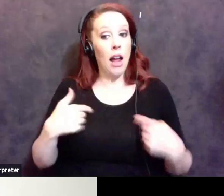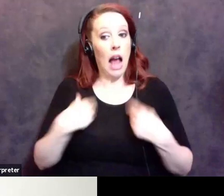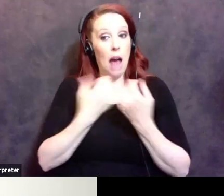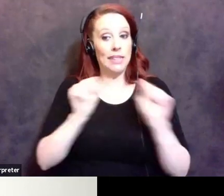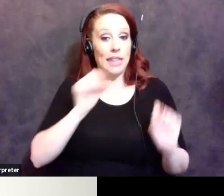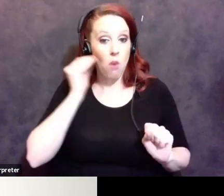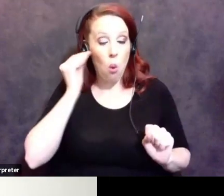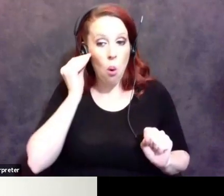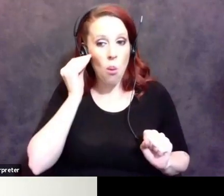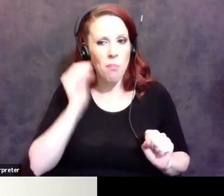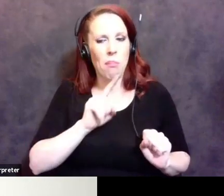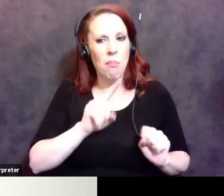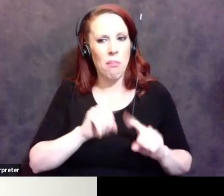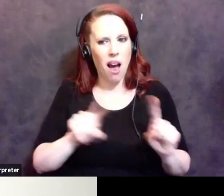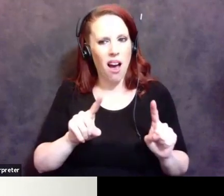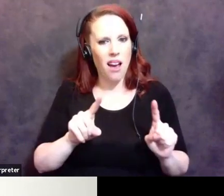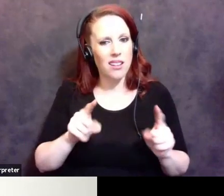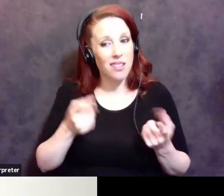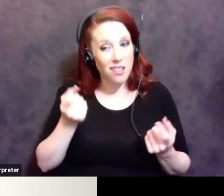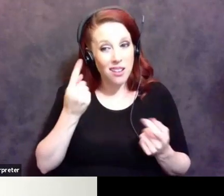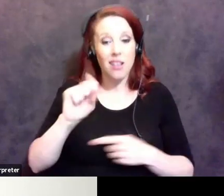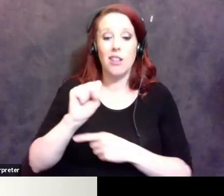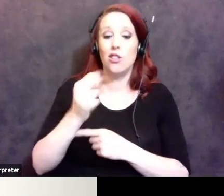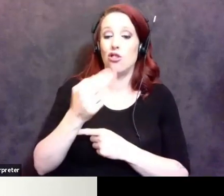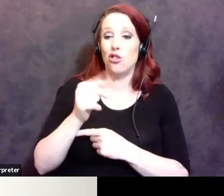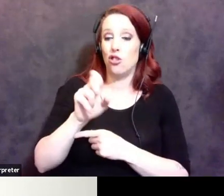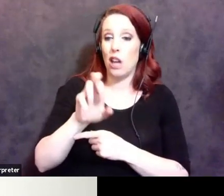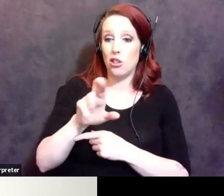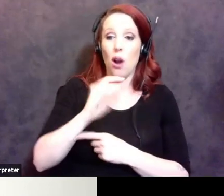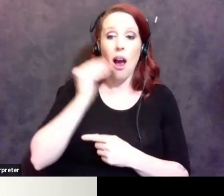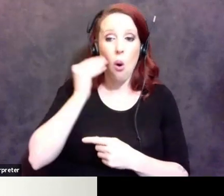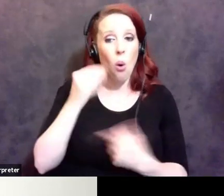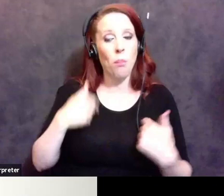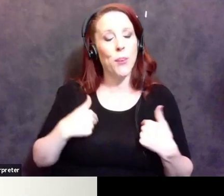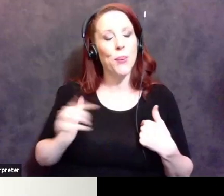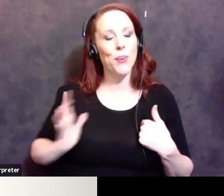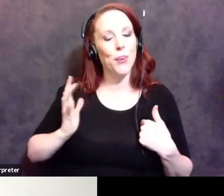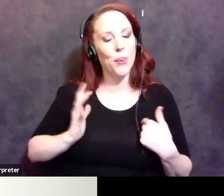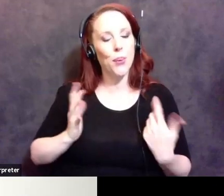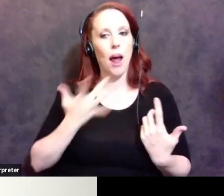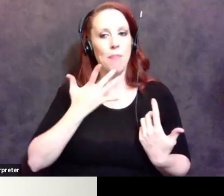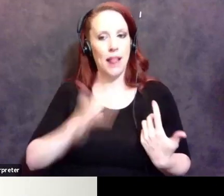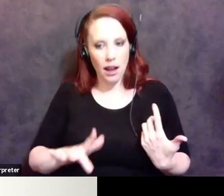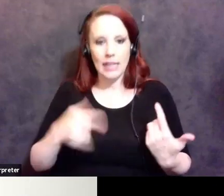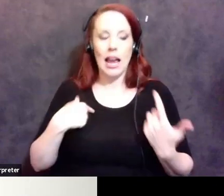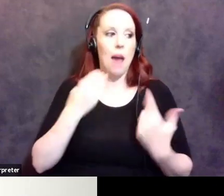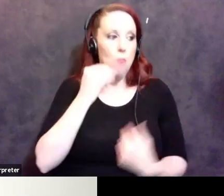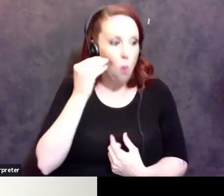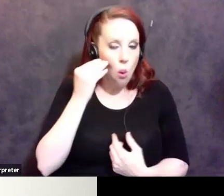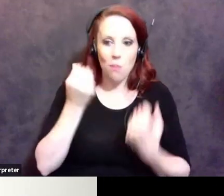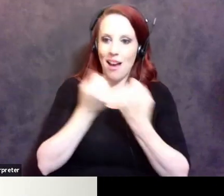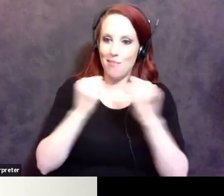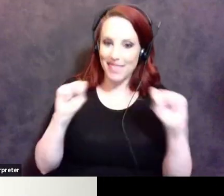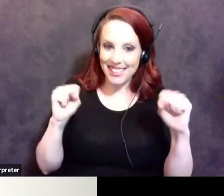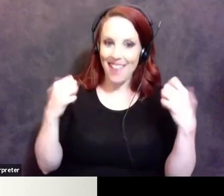didn't acknowledge sheltering at home is a luxury. I am at home. I am safe. I am healthy.